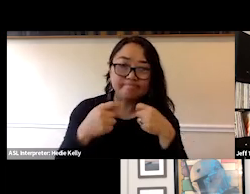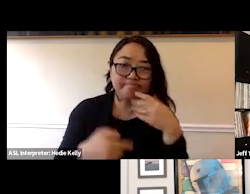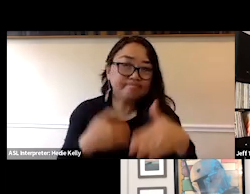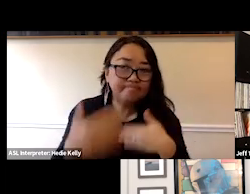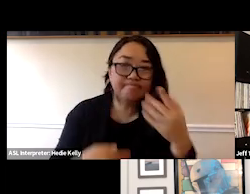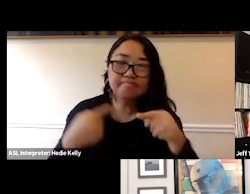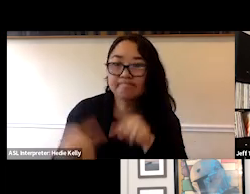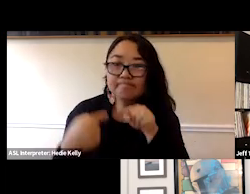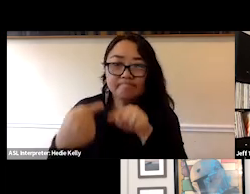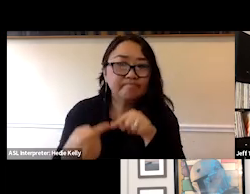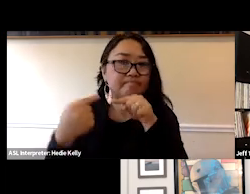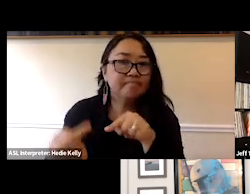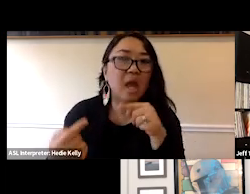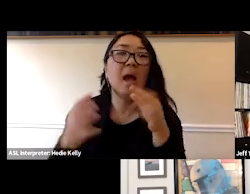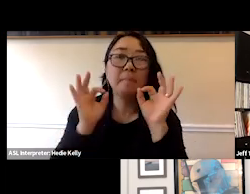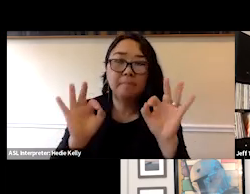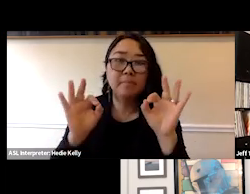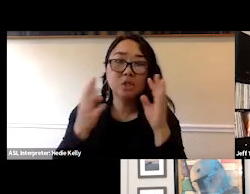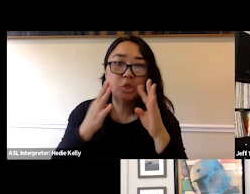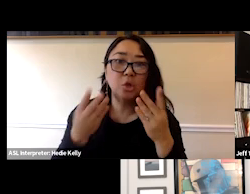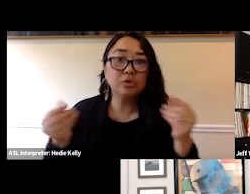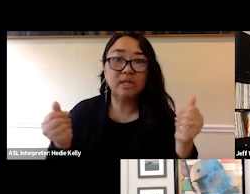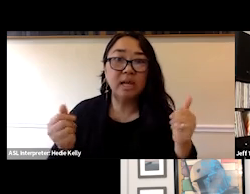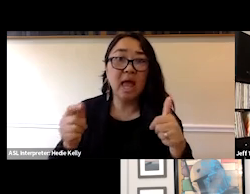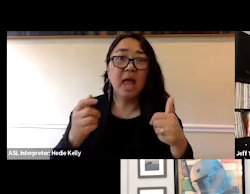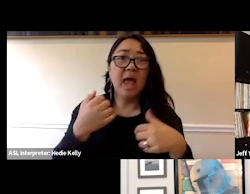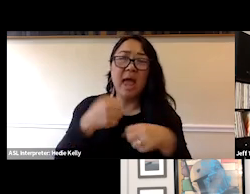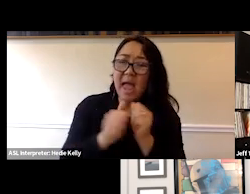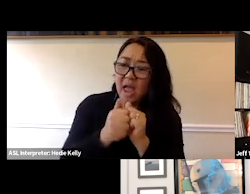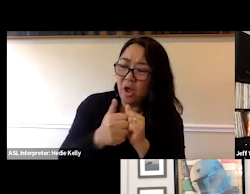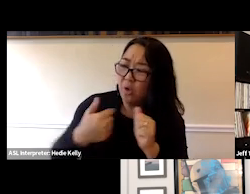Now, how do we make sure that the next time we encounter this or we encounter